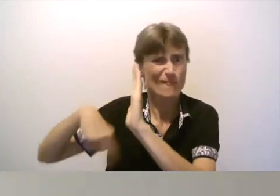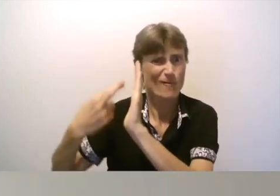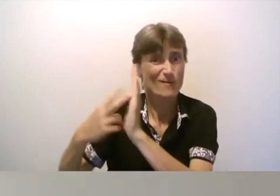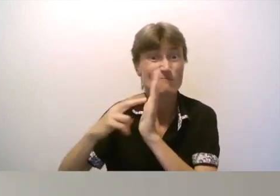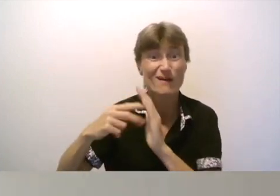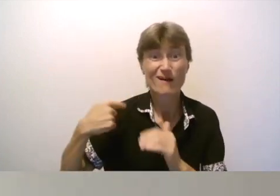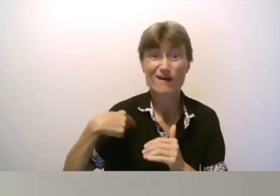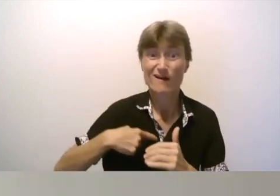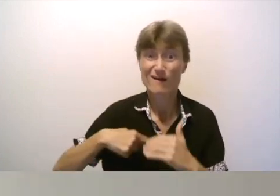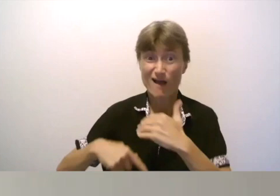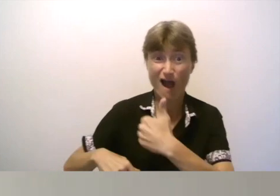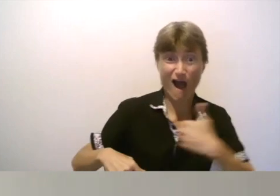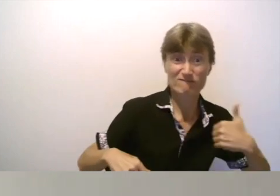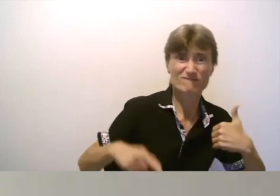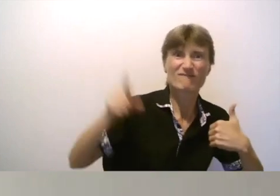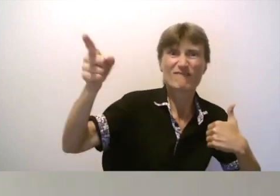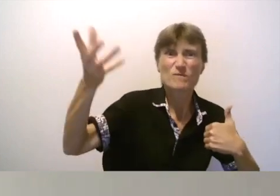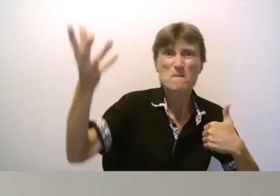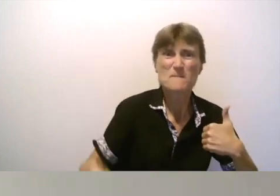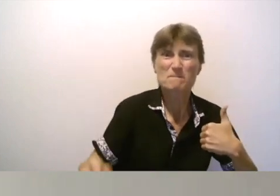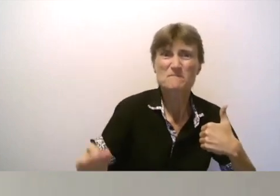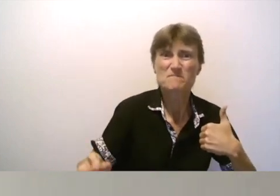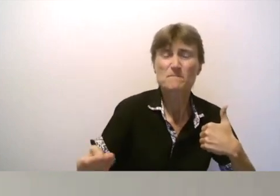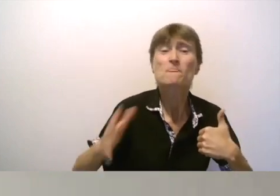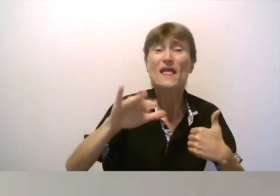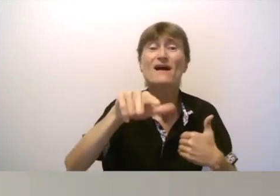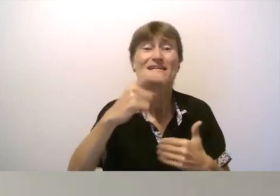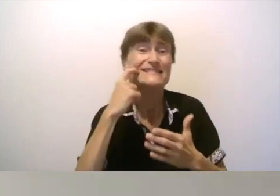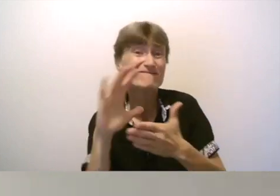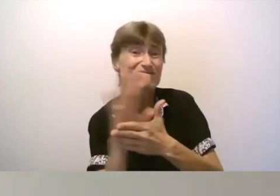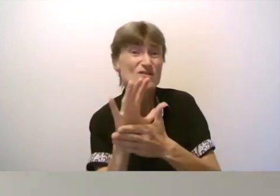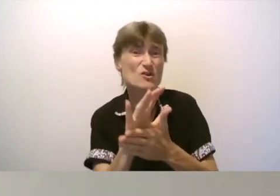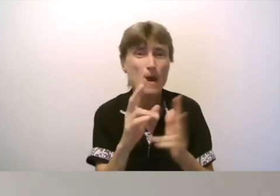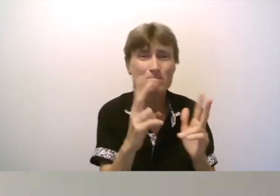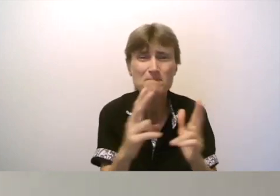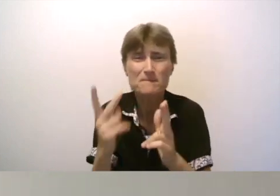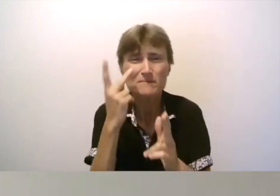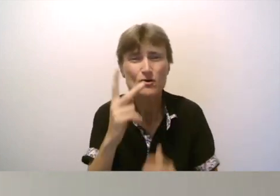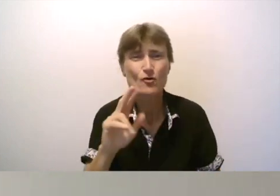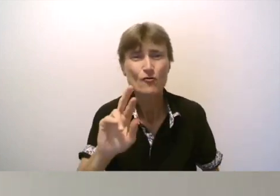i know ryan's story i can tell you that with artists with disabilities there's